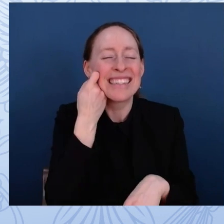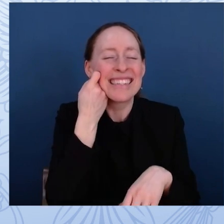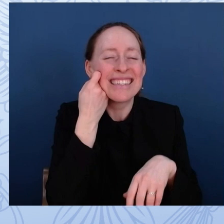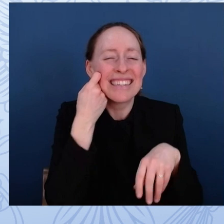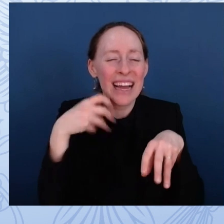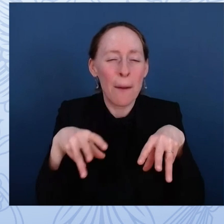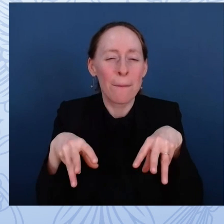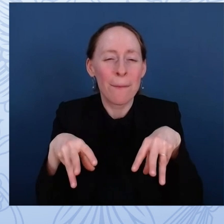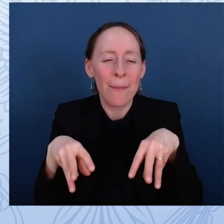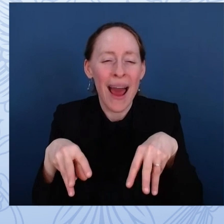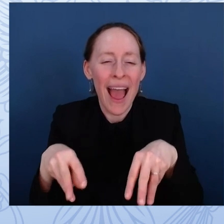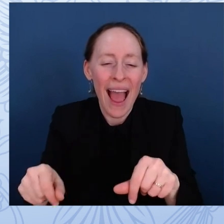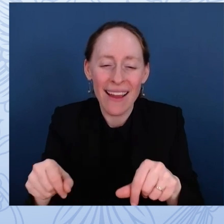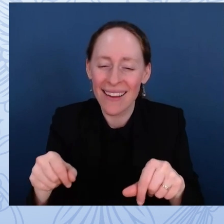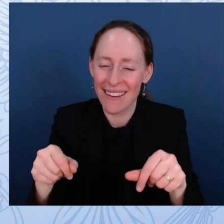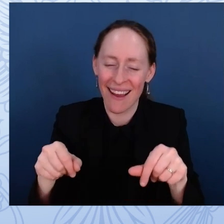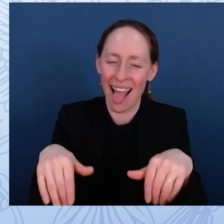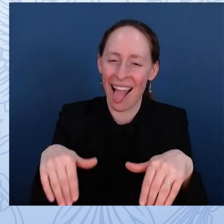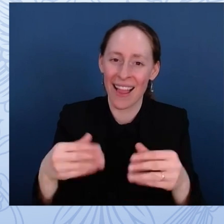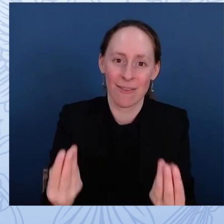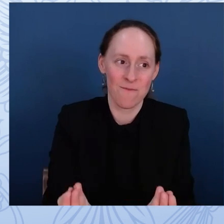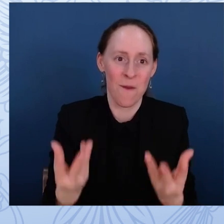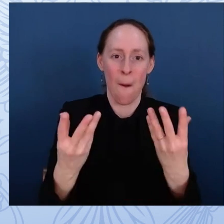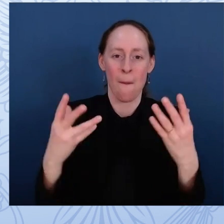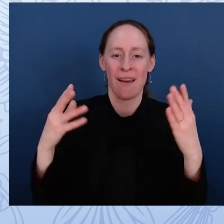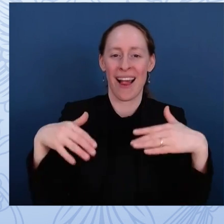to have used most of those spring vegetables. But, you know.